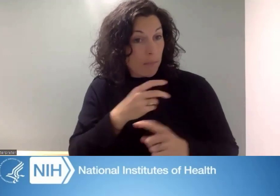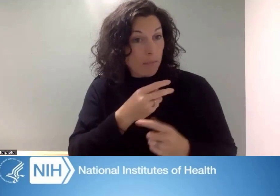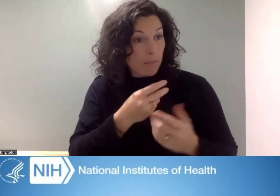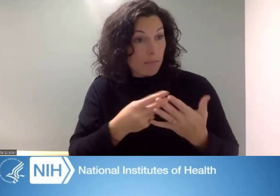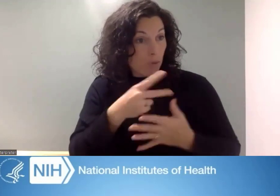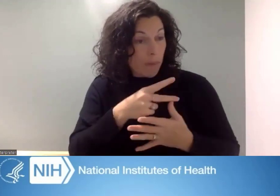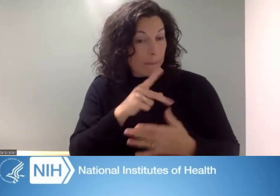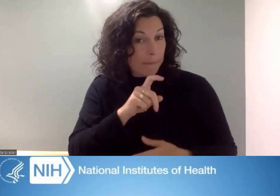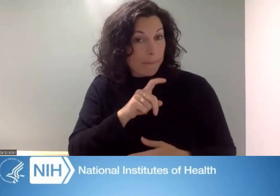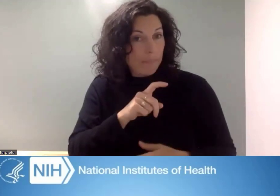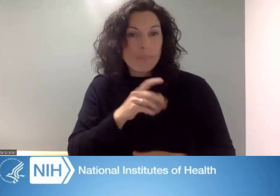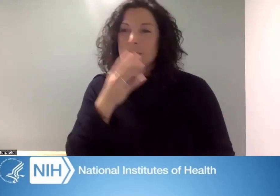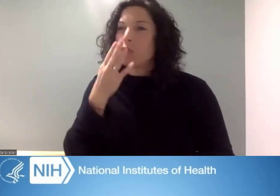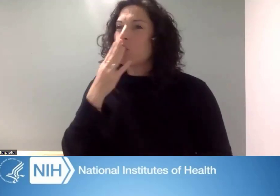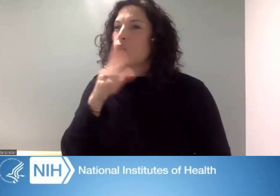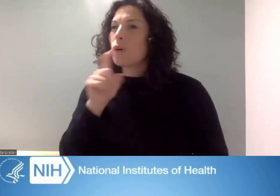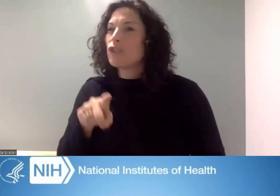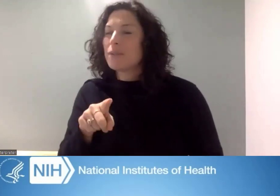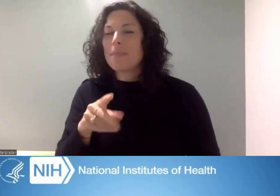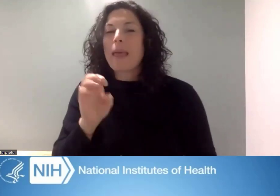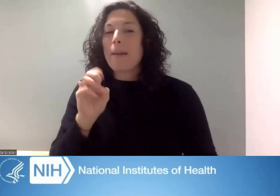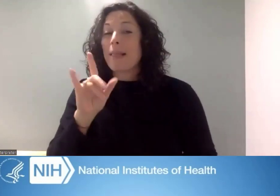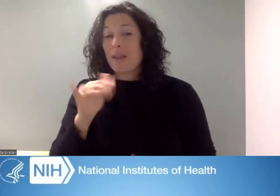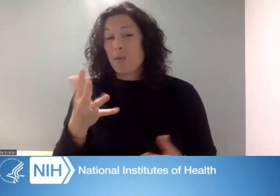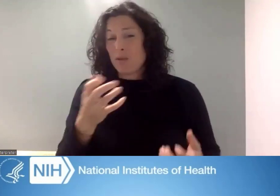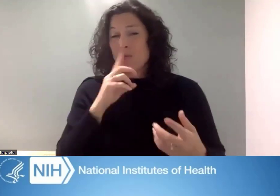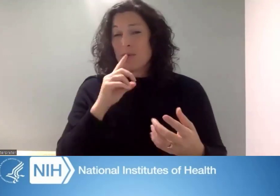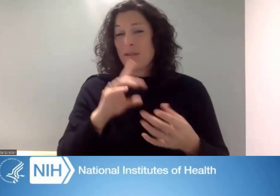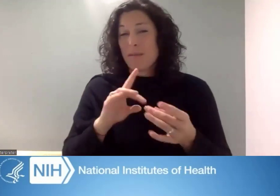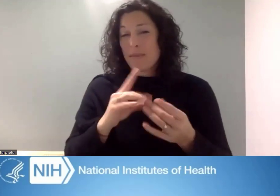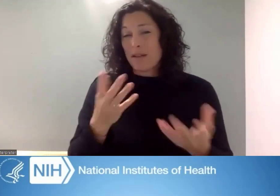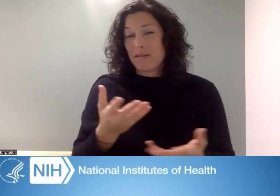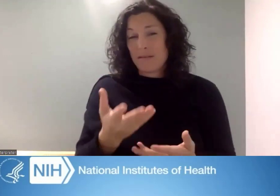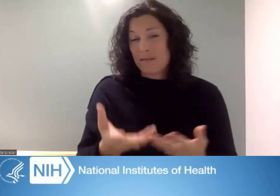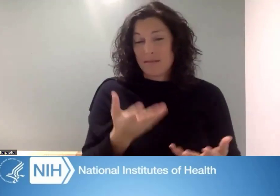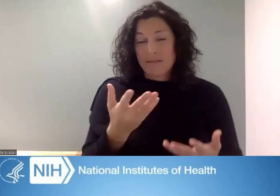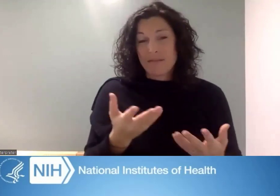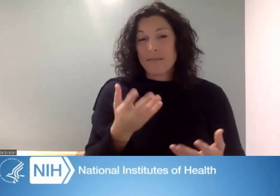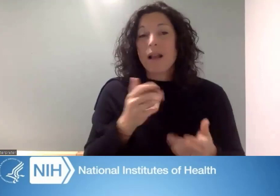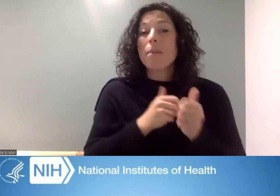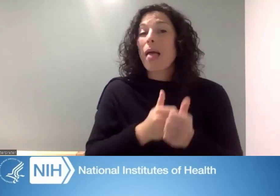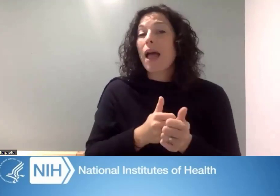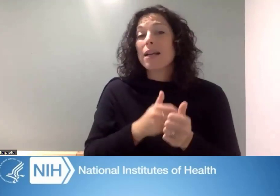Glen McGugan: Yeah, that's a great question. And maybe Emily wants to comment on this as well in terms of compliance and policy.